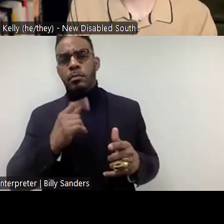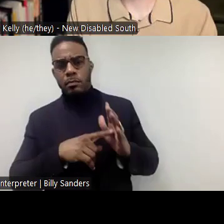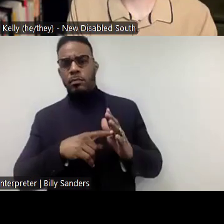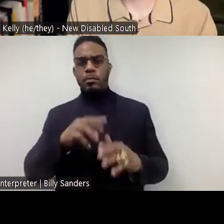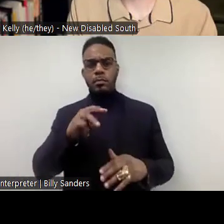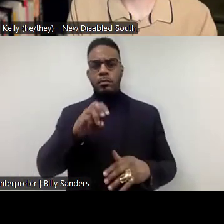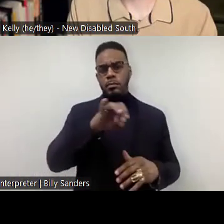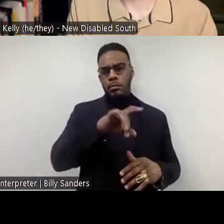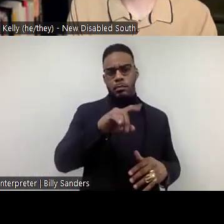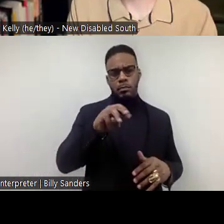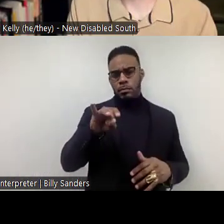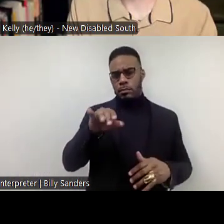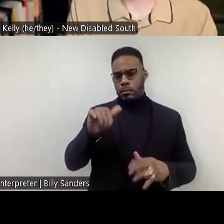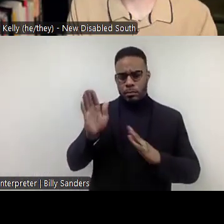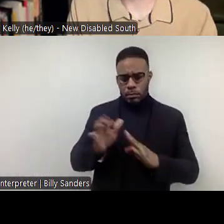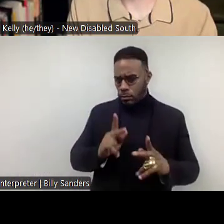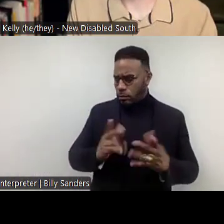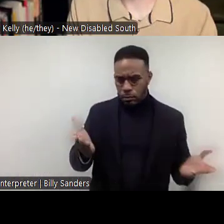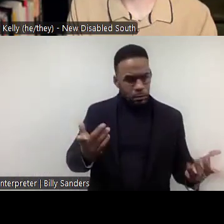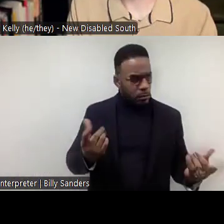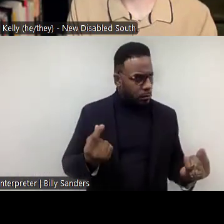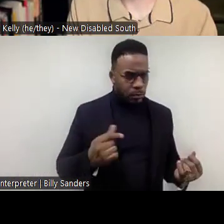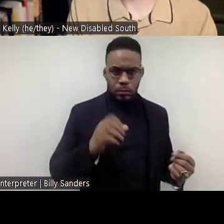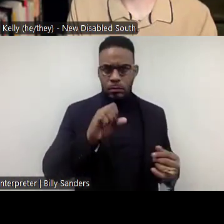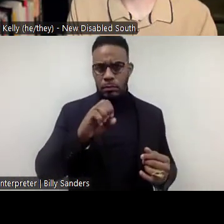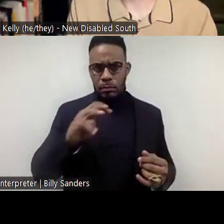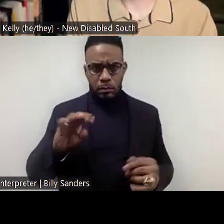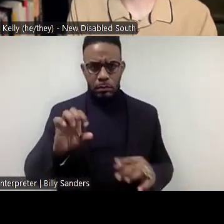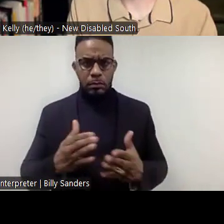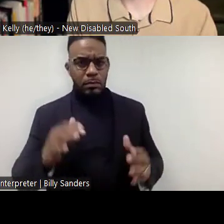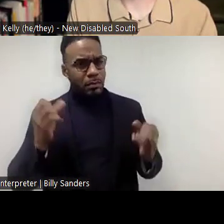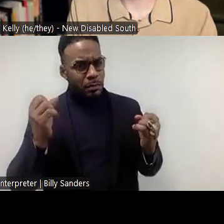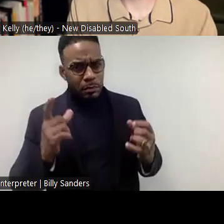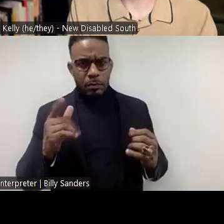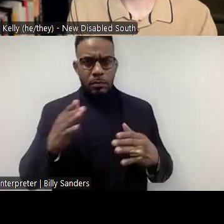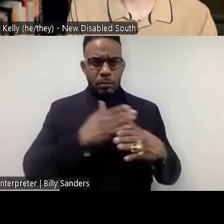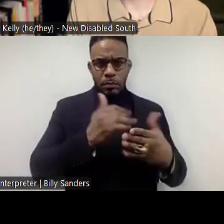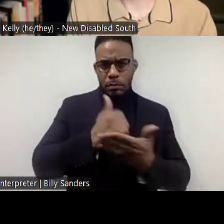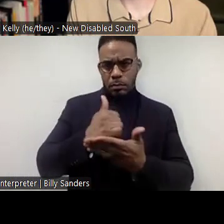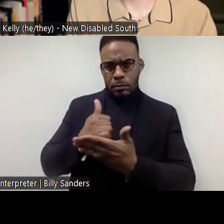and it's going to have a ripple effect. Then there's social media organizing, a lot of folks on here do a lot of